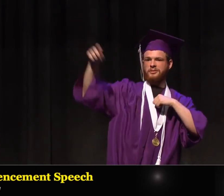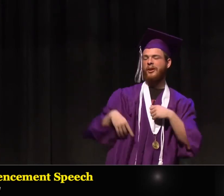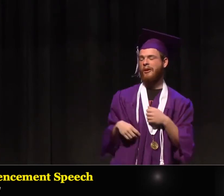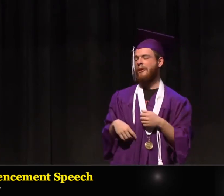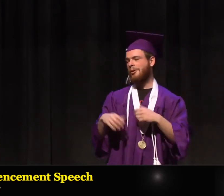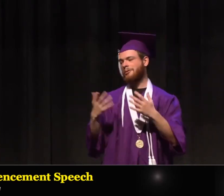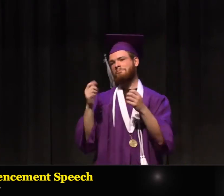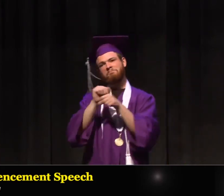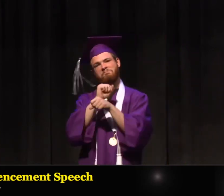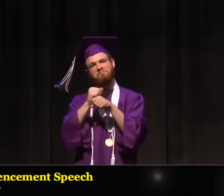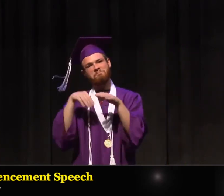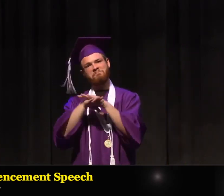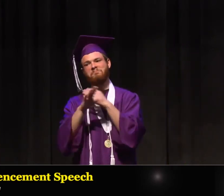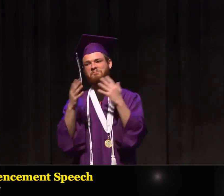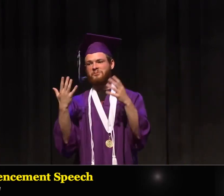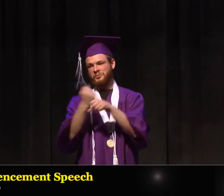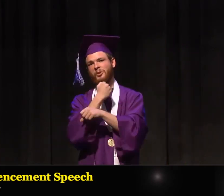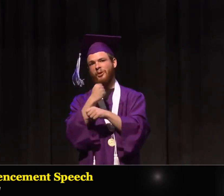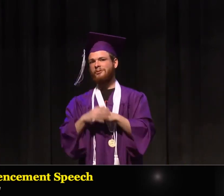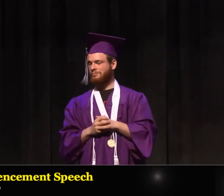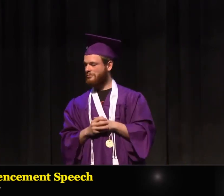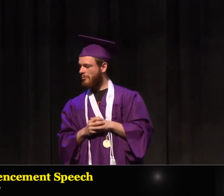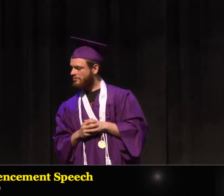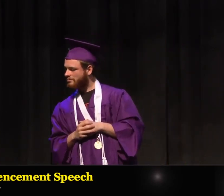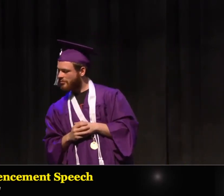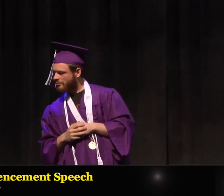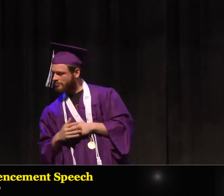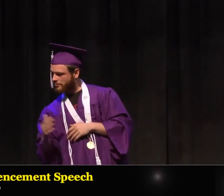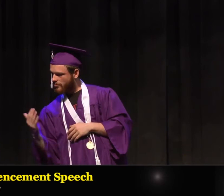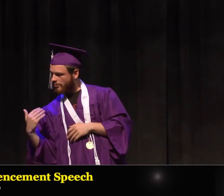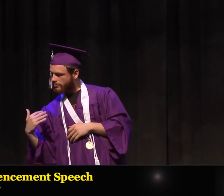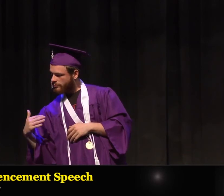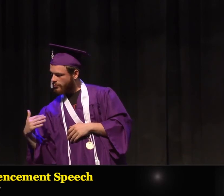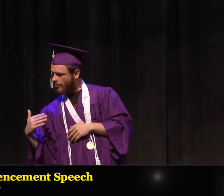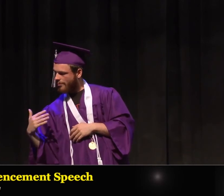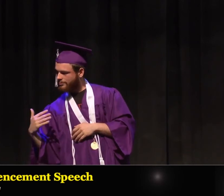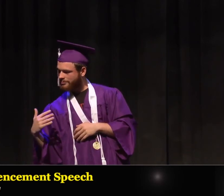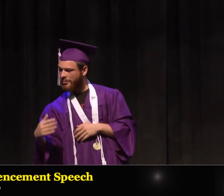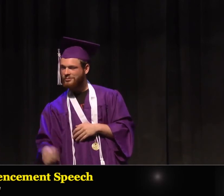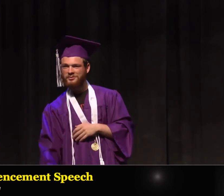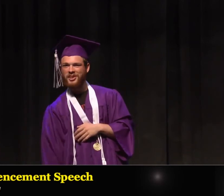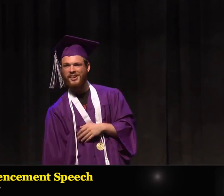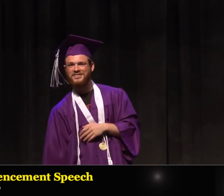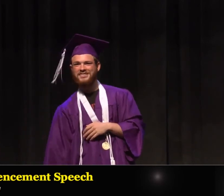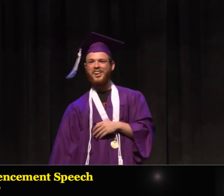See our banner? We made it and won that championship.